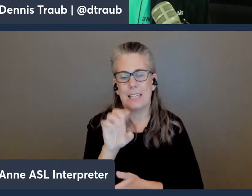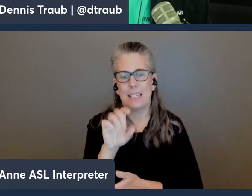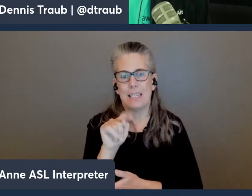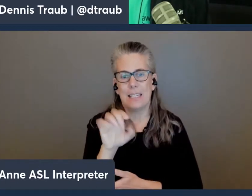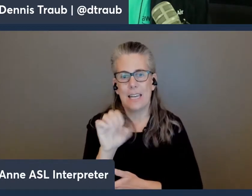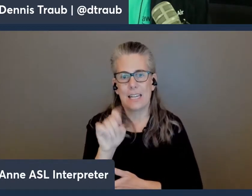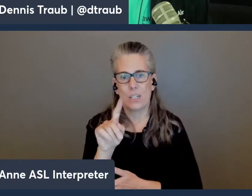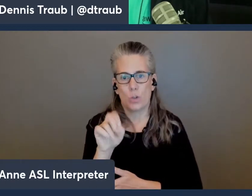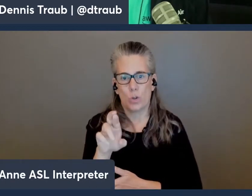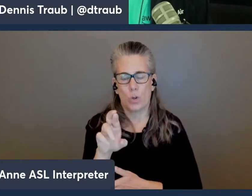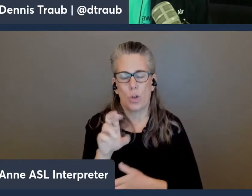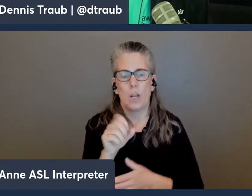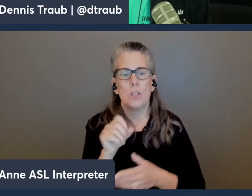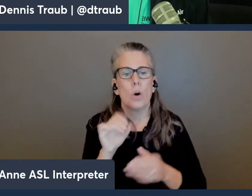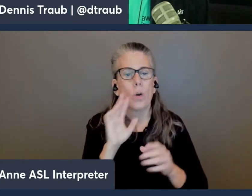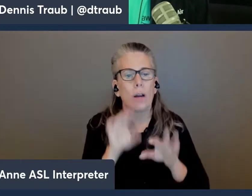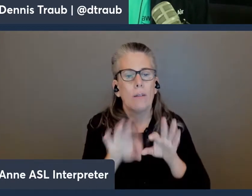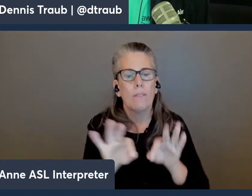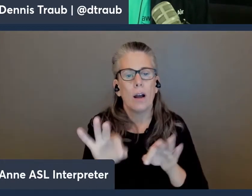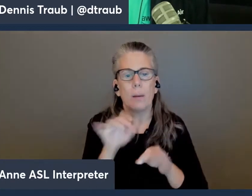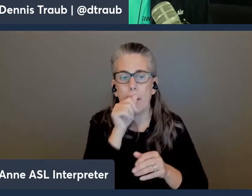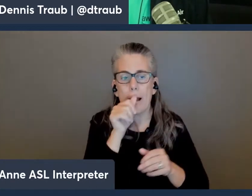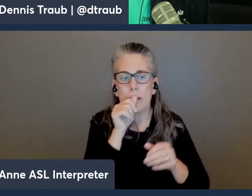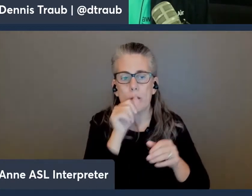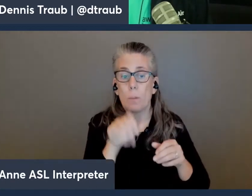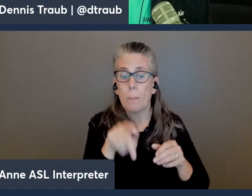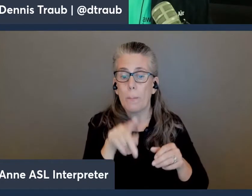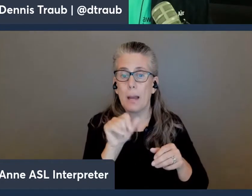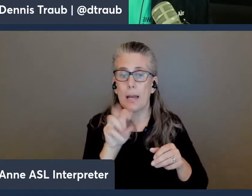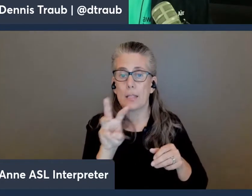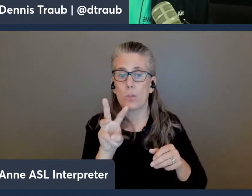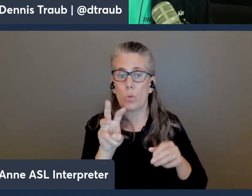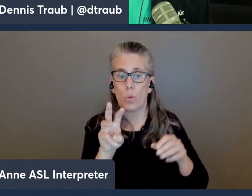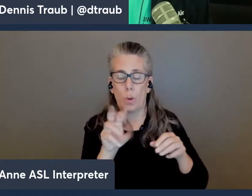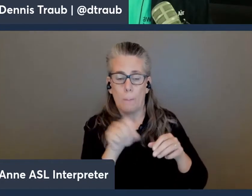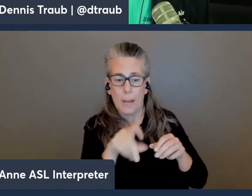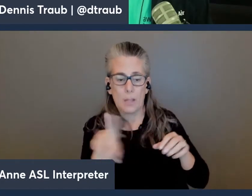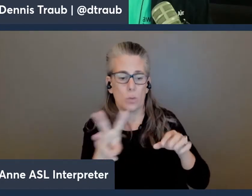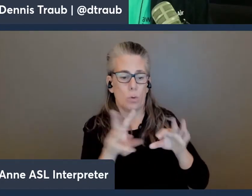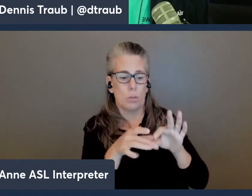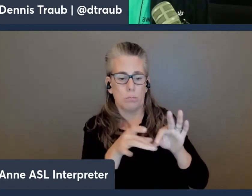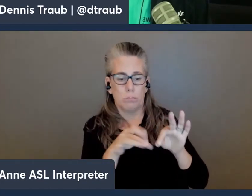or just passwords that are hard coded in your Java or Python repository.